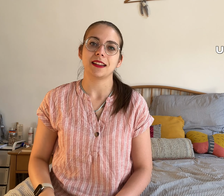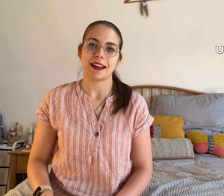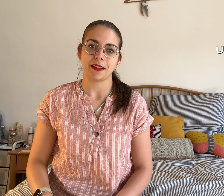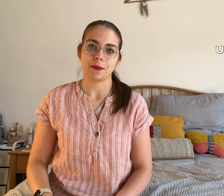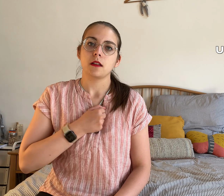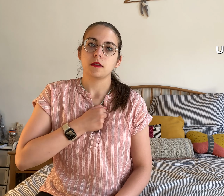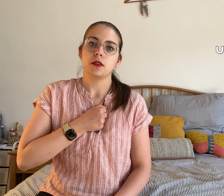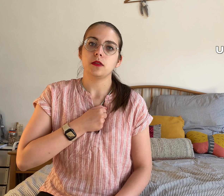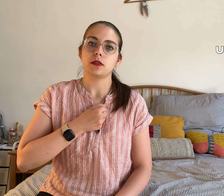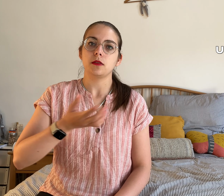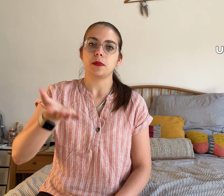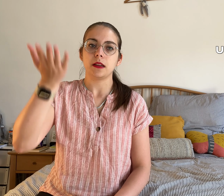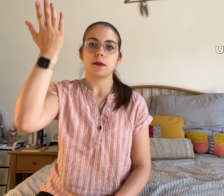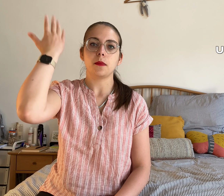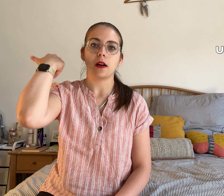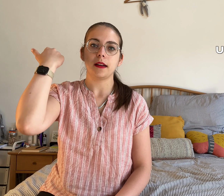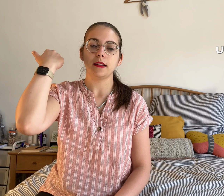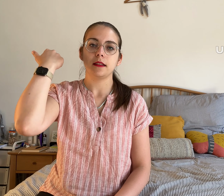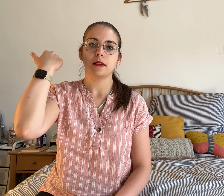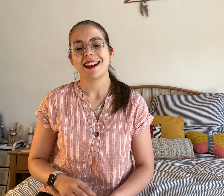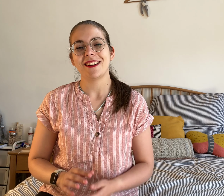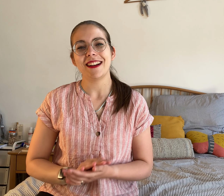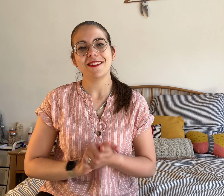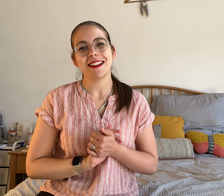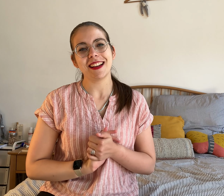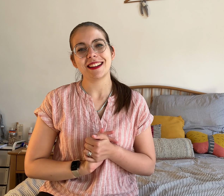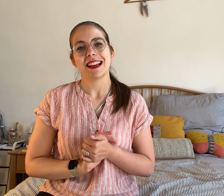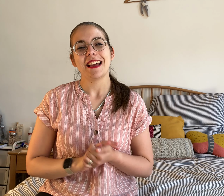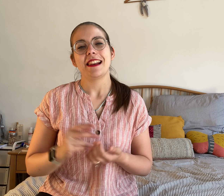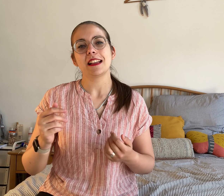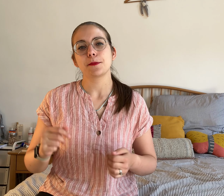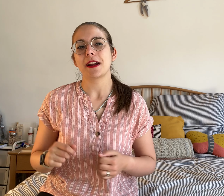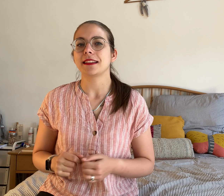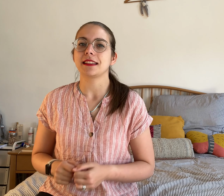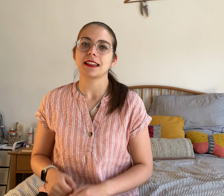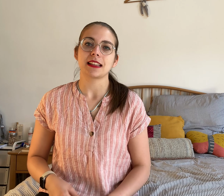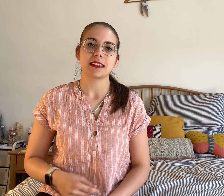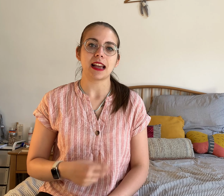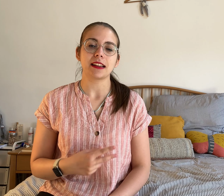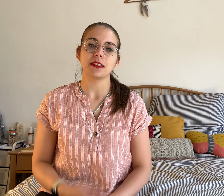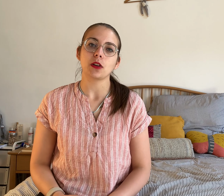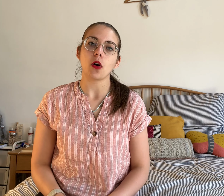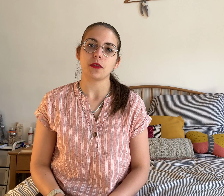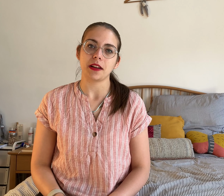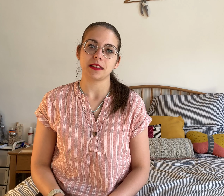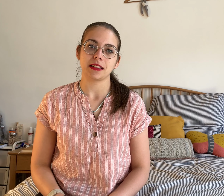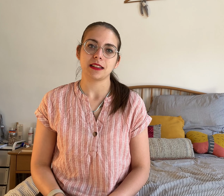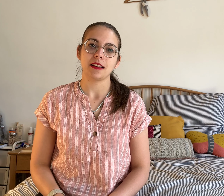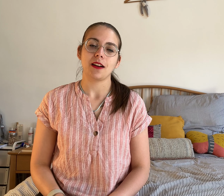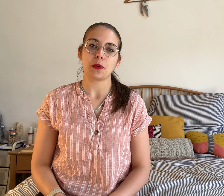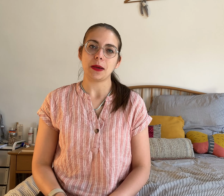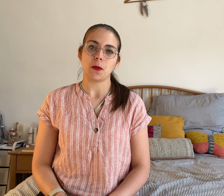again: "used to be mine". Alright, well done! Let's practice this second chorus all in one!